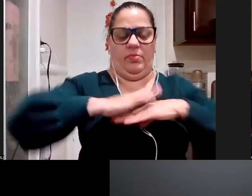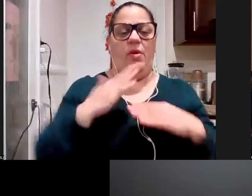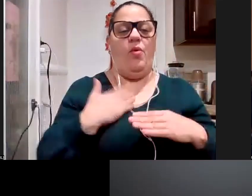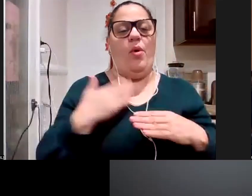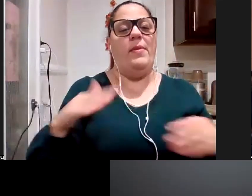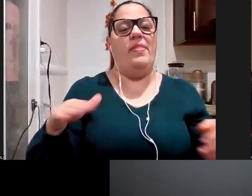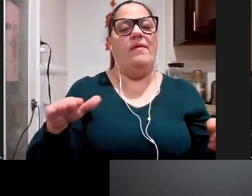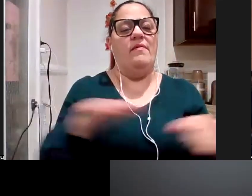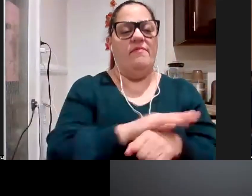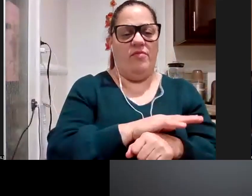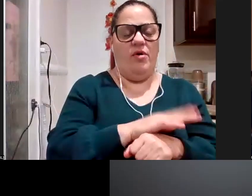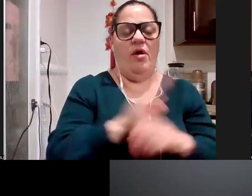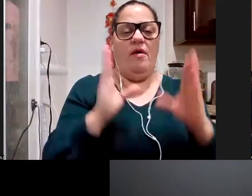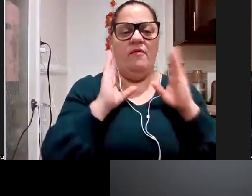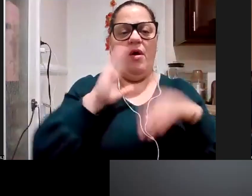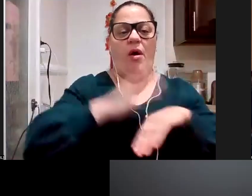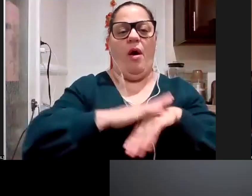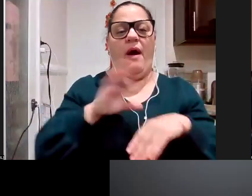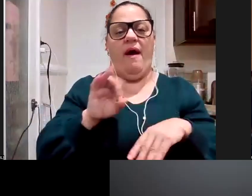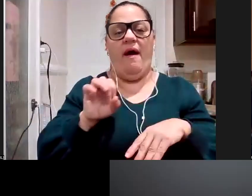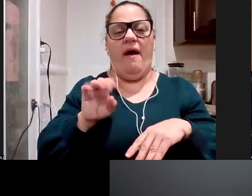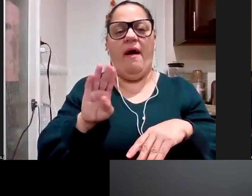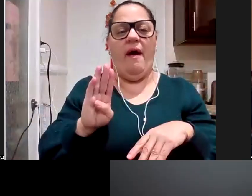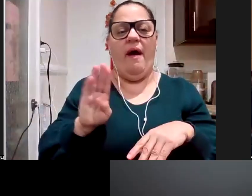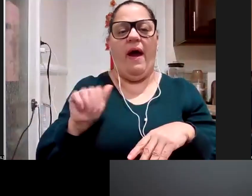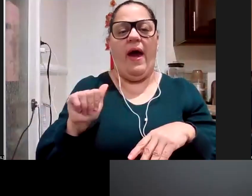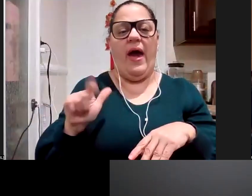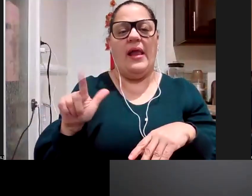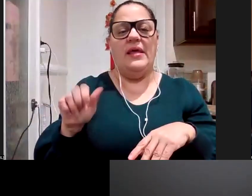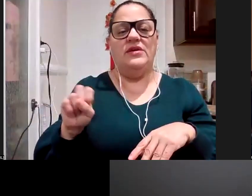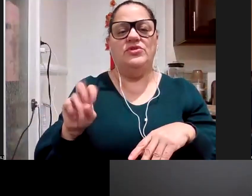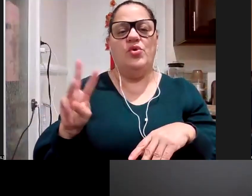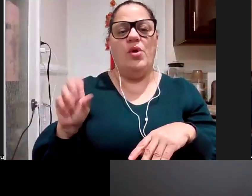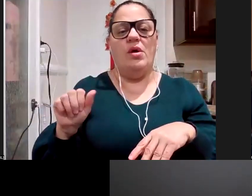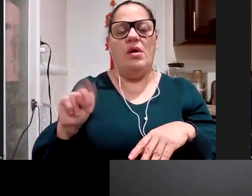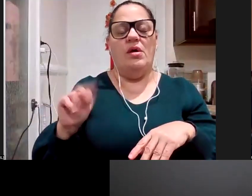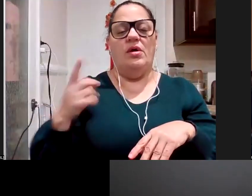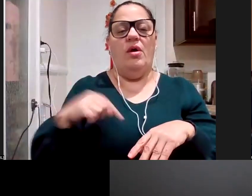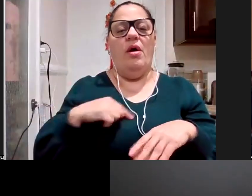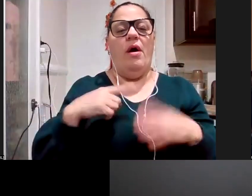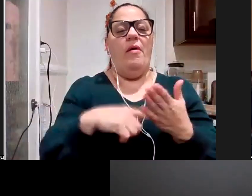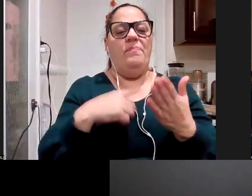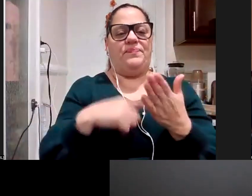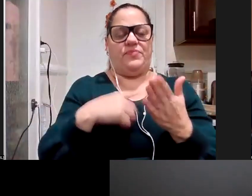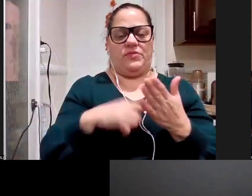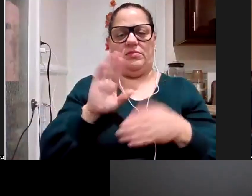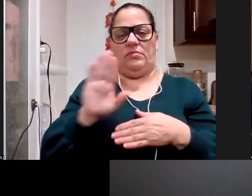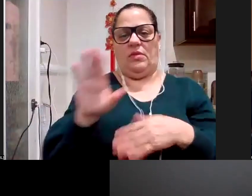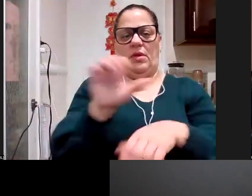focus, but February will be Alice Wong. Uh, so people can talk about how her work has impacted